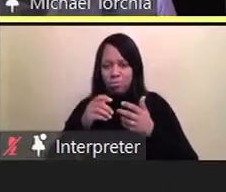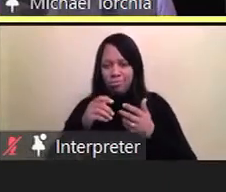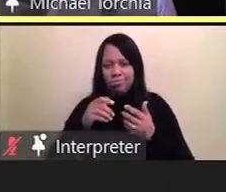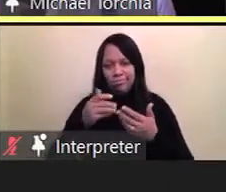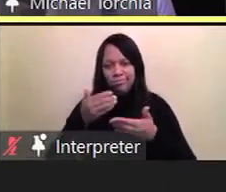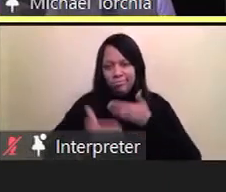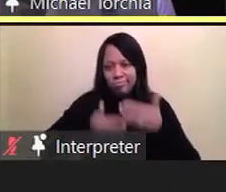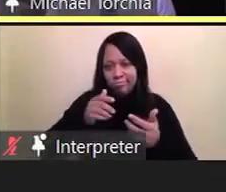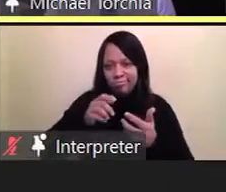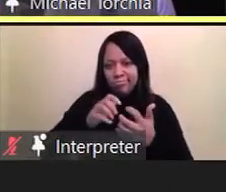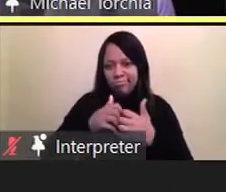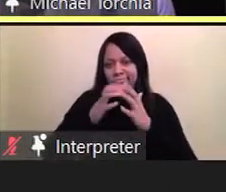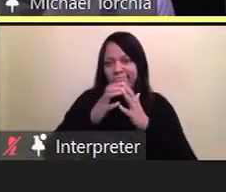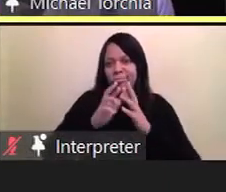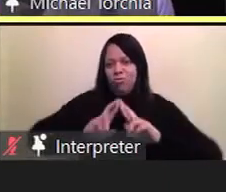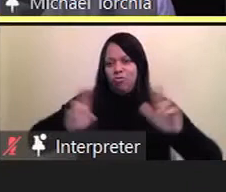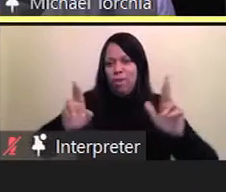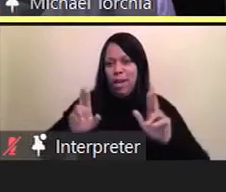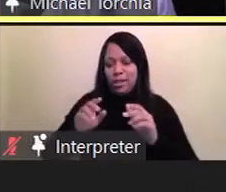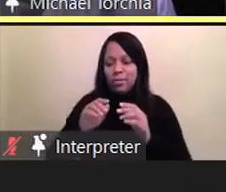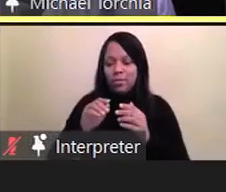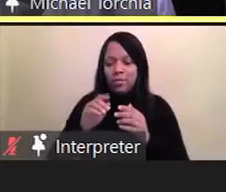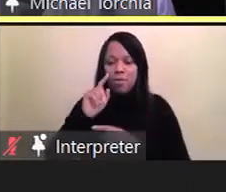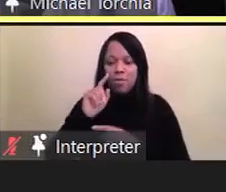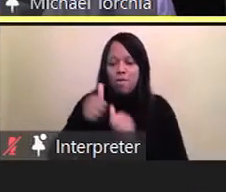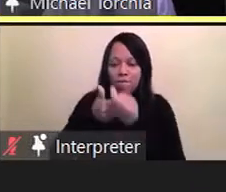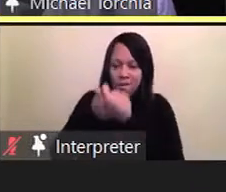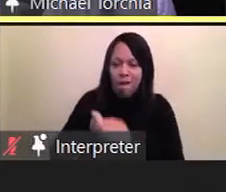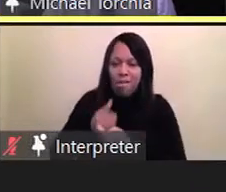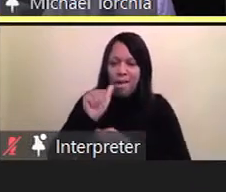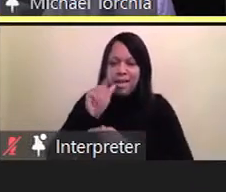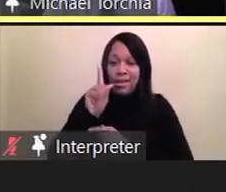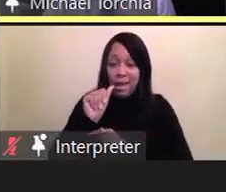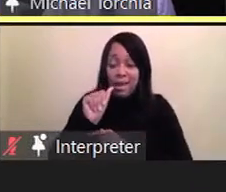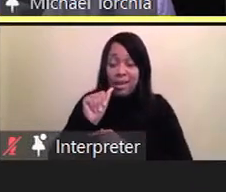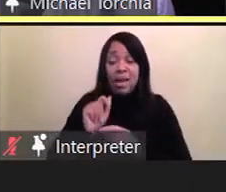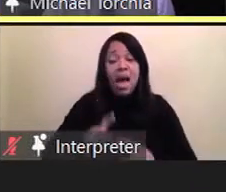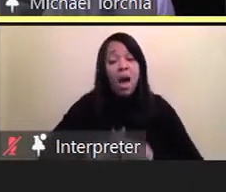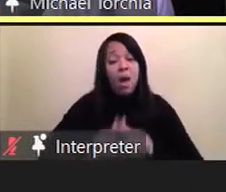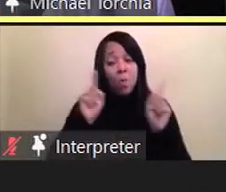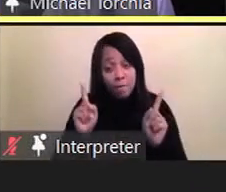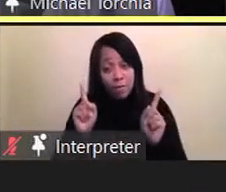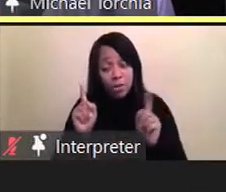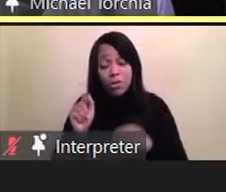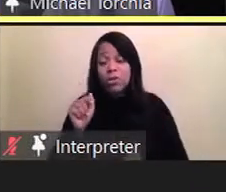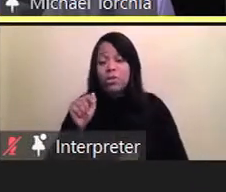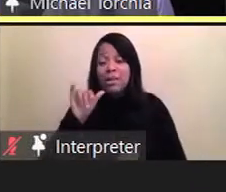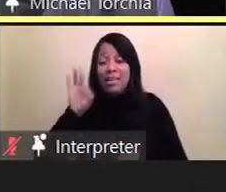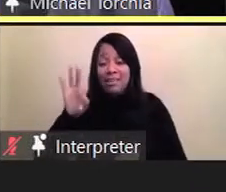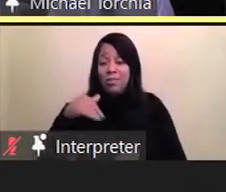The other thing is, if you do have less than 50 and the ADA does not apply directly to you, there